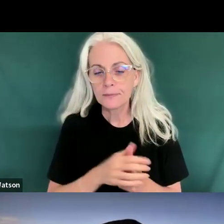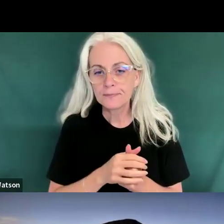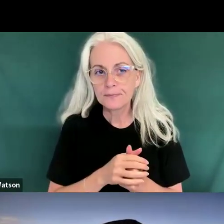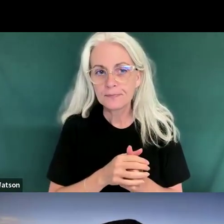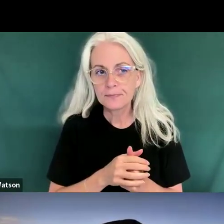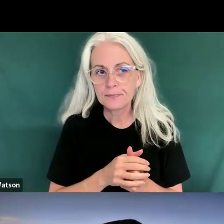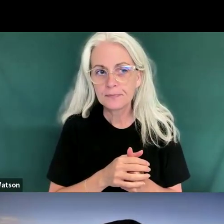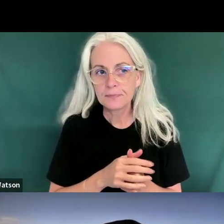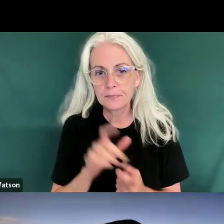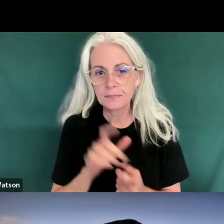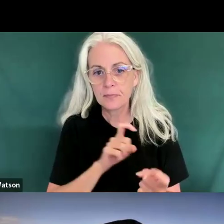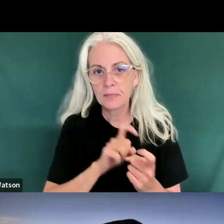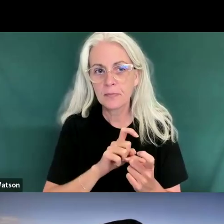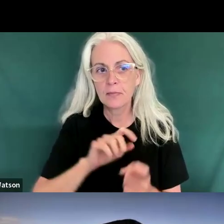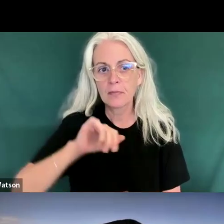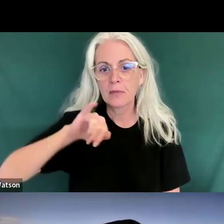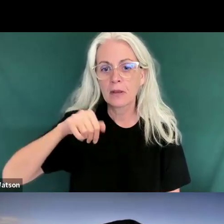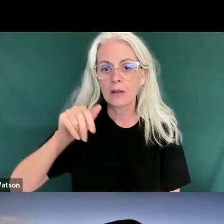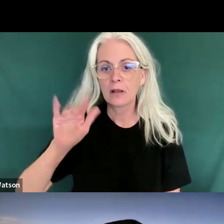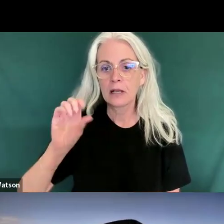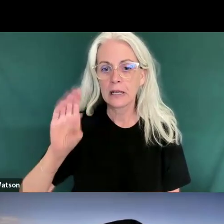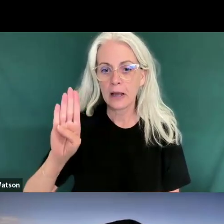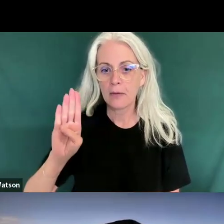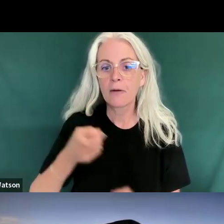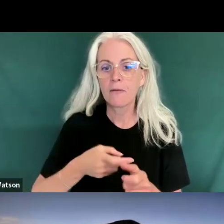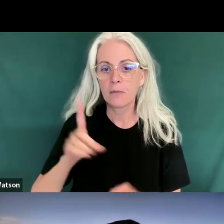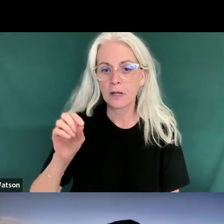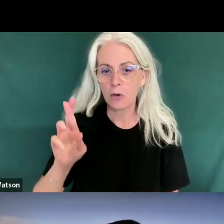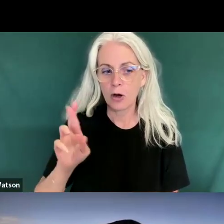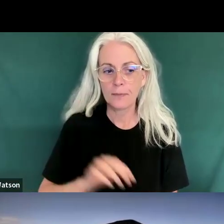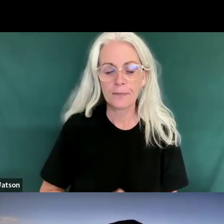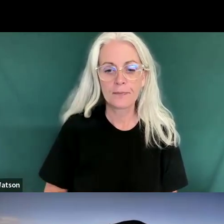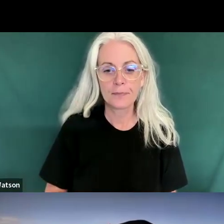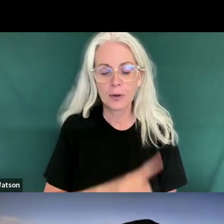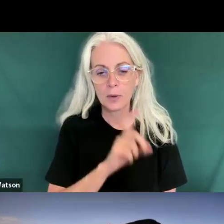this question is specifically for Jacob from the Department of Rehabilitation. The question is,